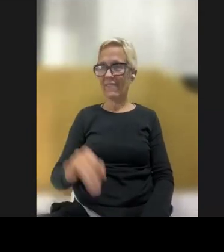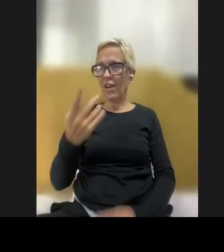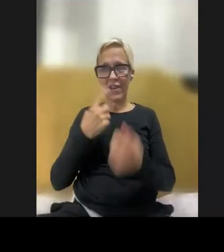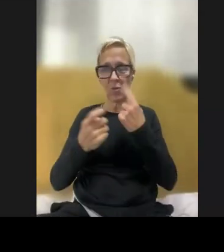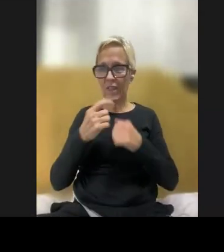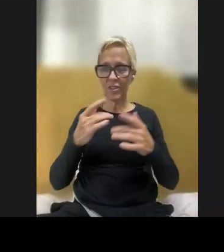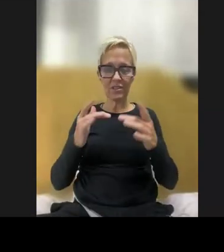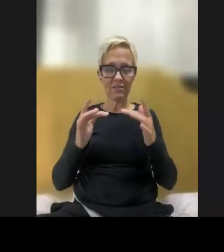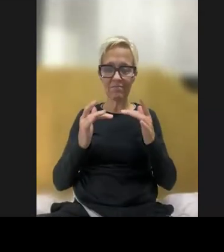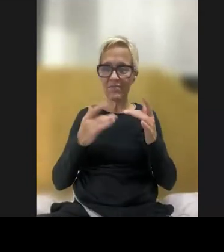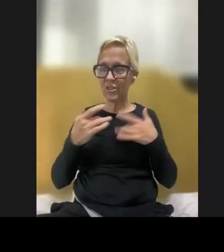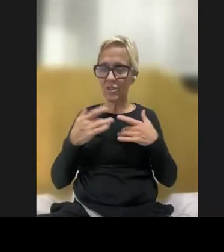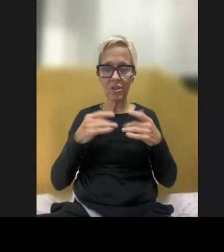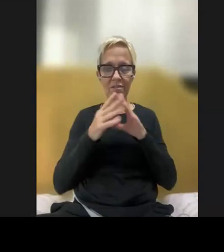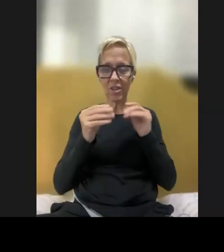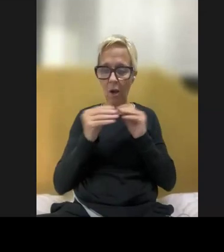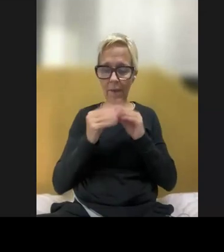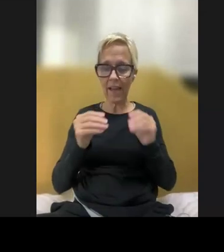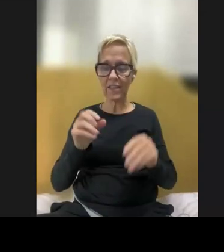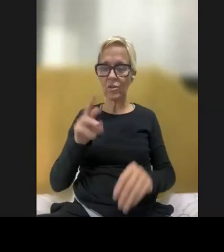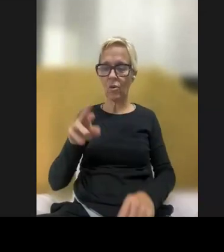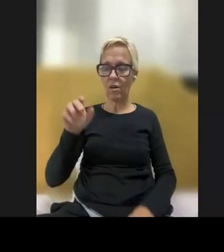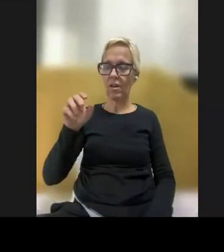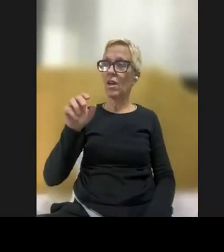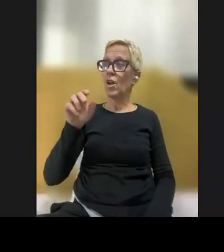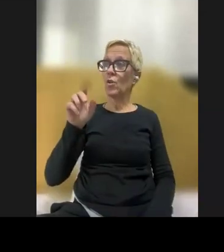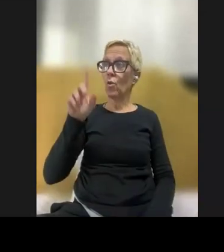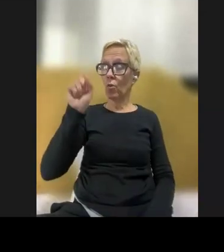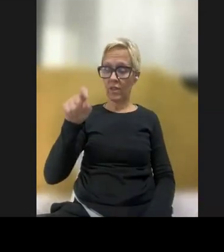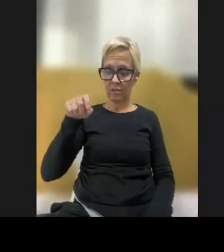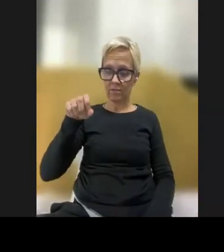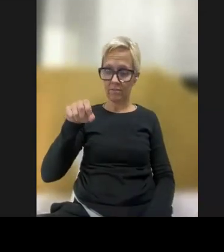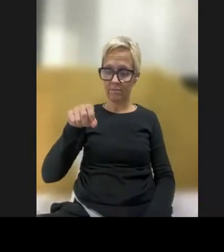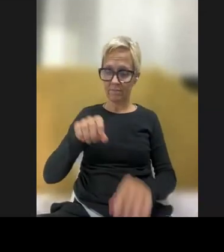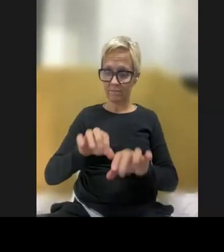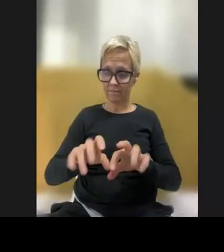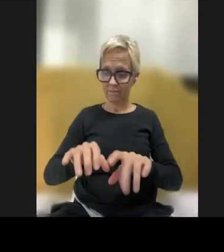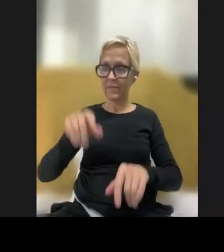Please do anyone raise your hand. This has been such a wonderful presentation.